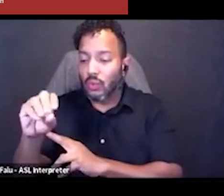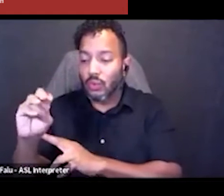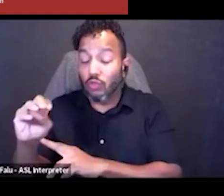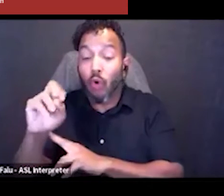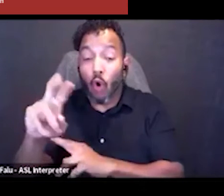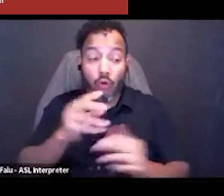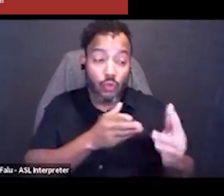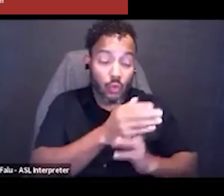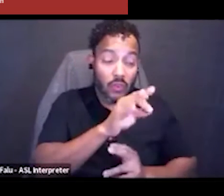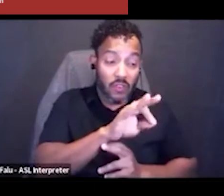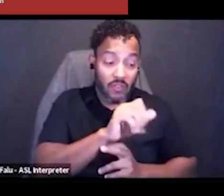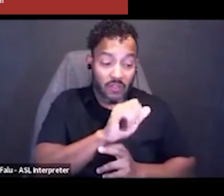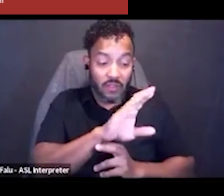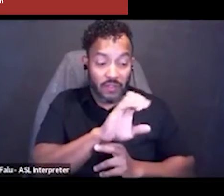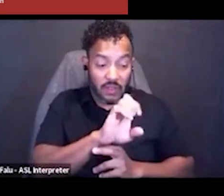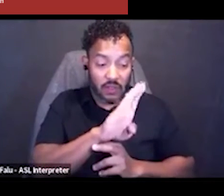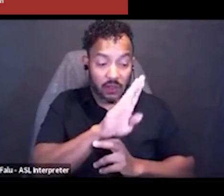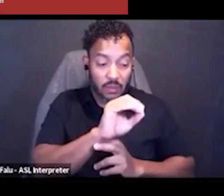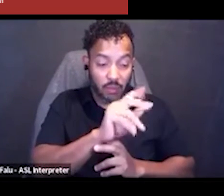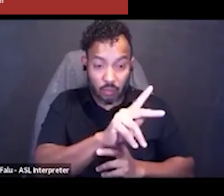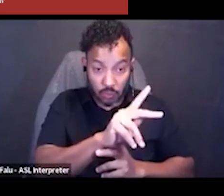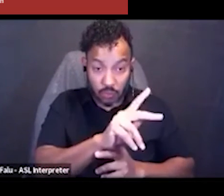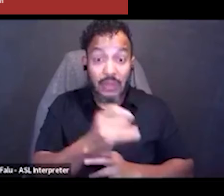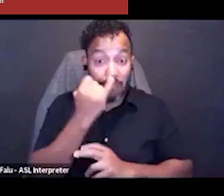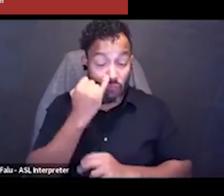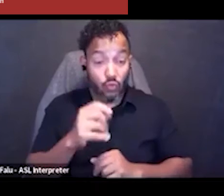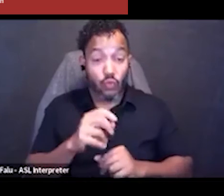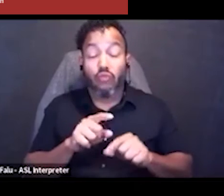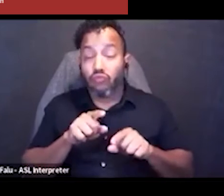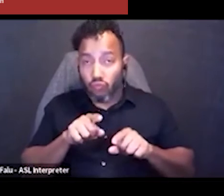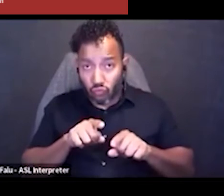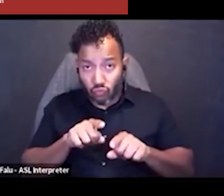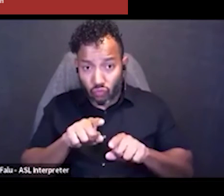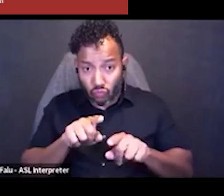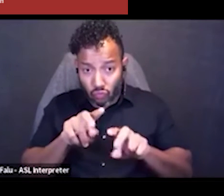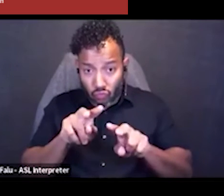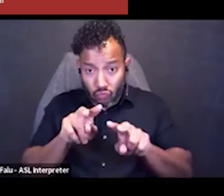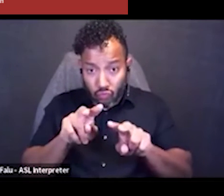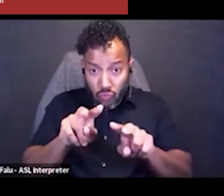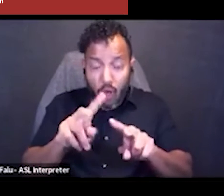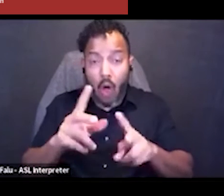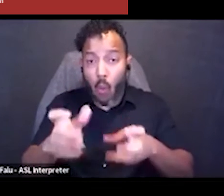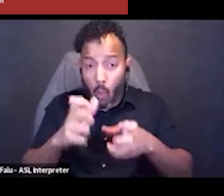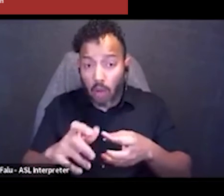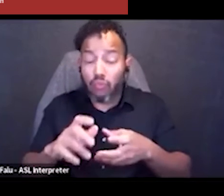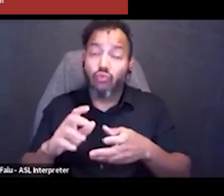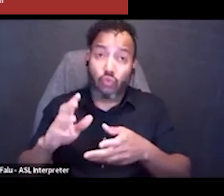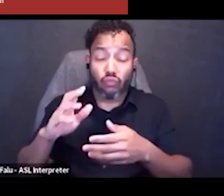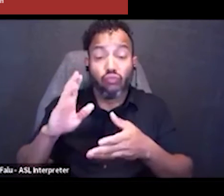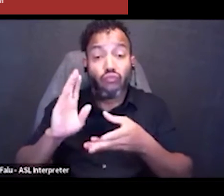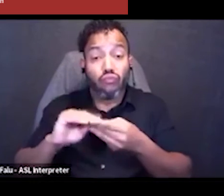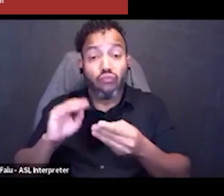If you are following along and want to broaden the conversation online please feel free tweet